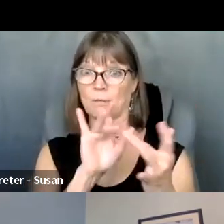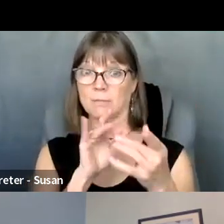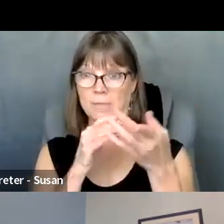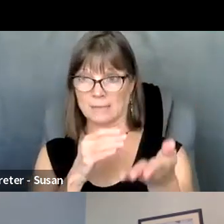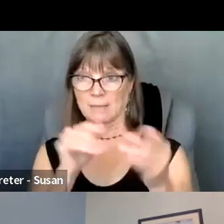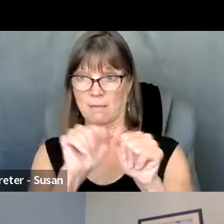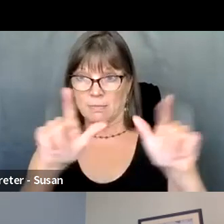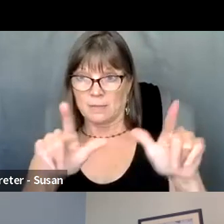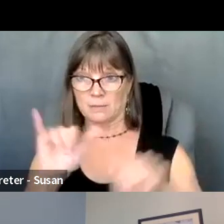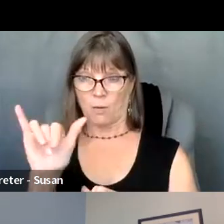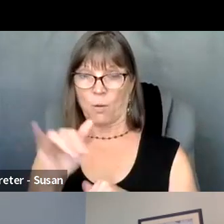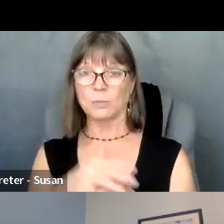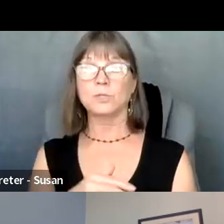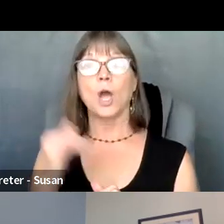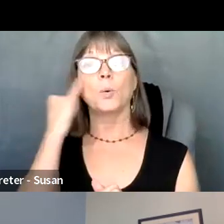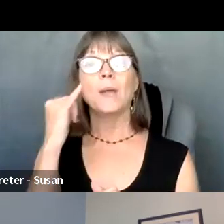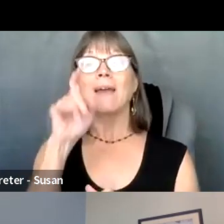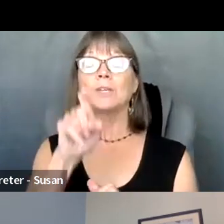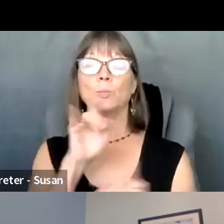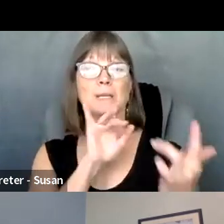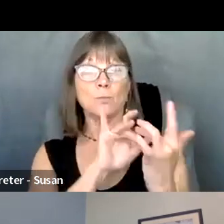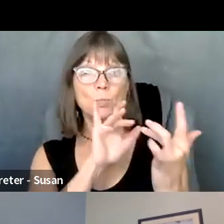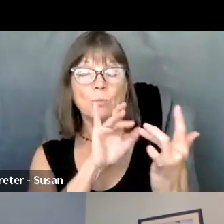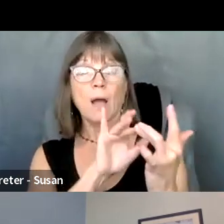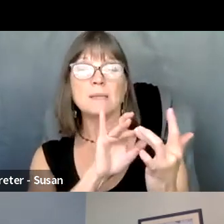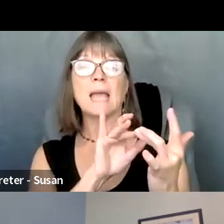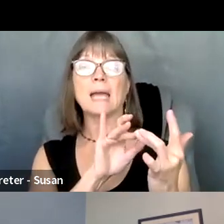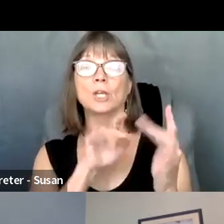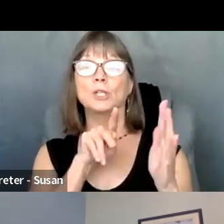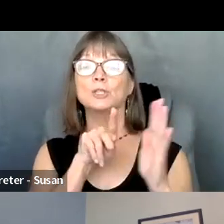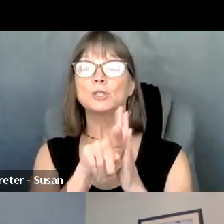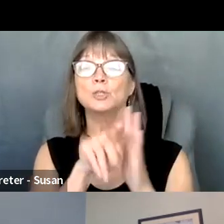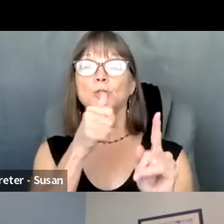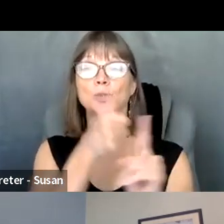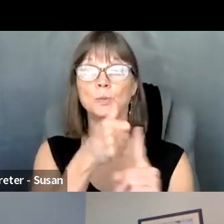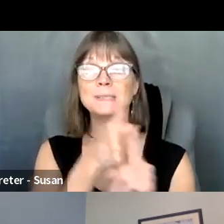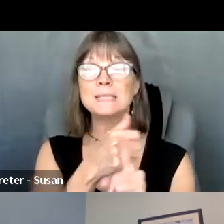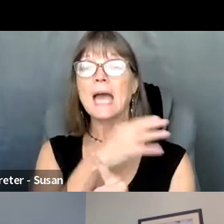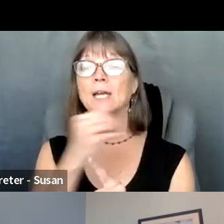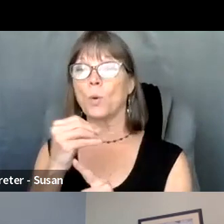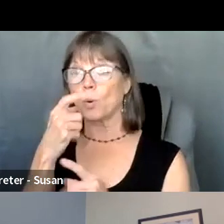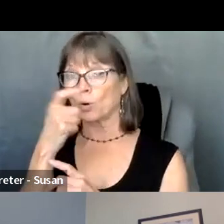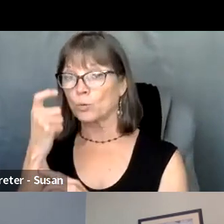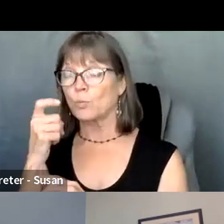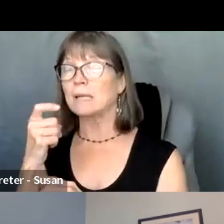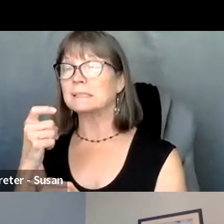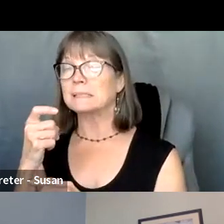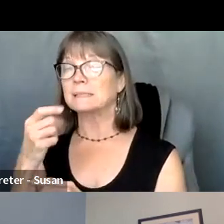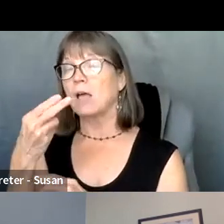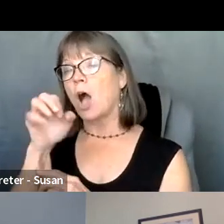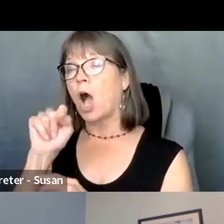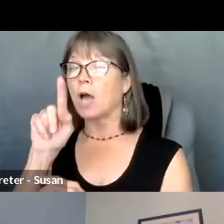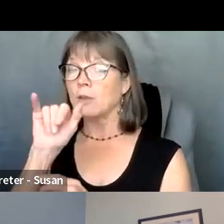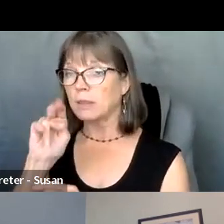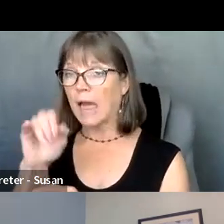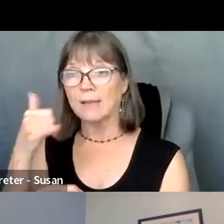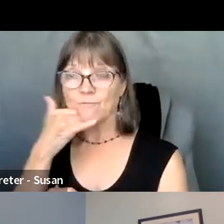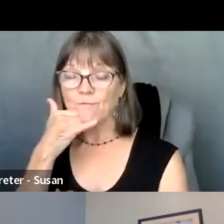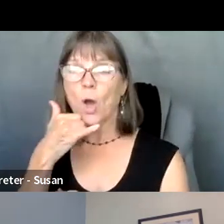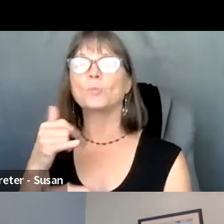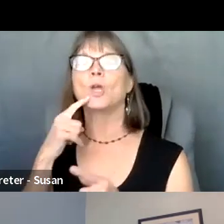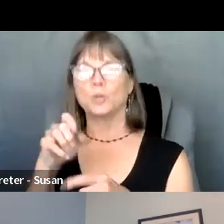Renee Rader (she/her): So if you need to reach the suicide and crisis lifeline, of course you can always call or send a text or chat to ninety eight